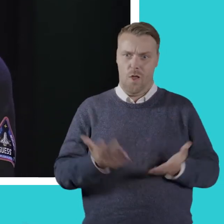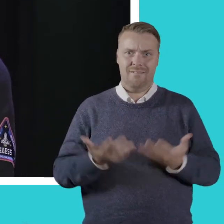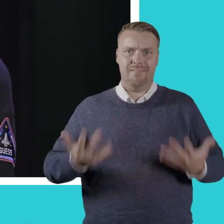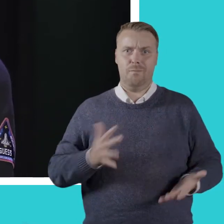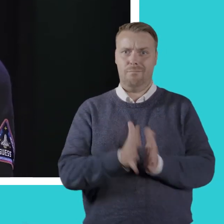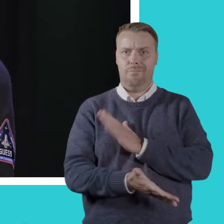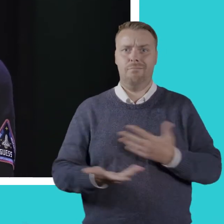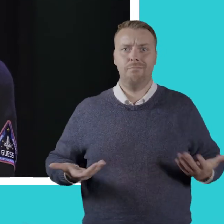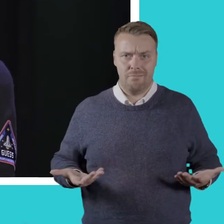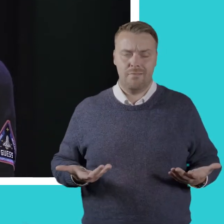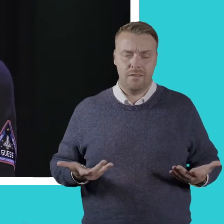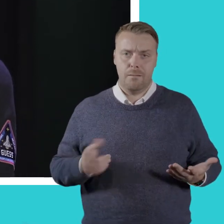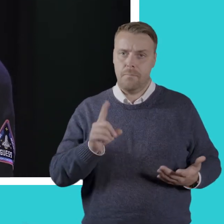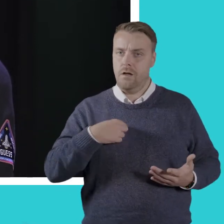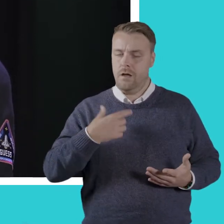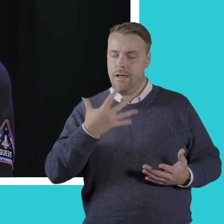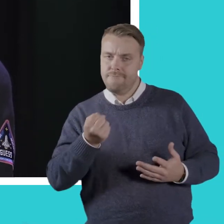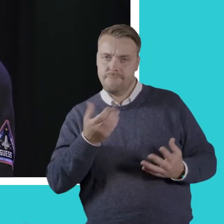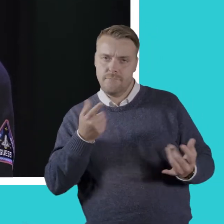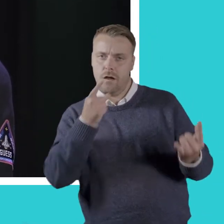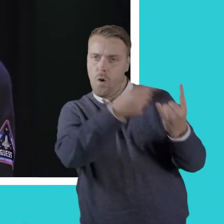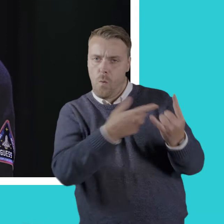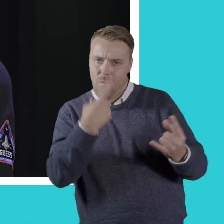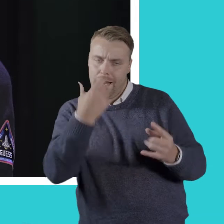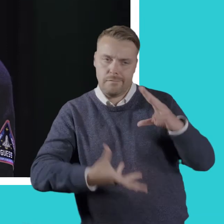all we can look to do is have the goal to make it better and if we're going to make it better then